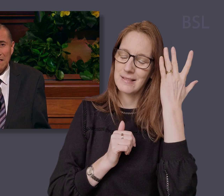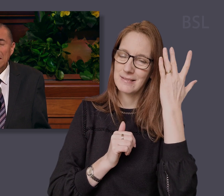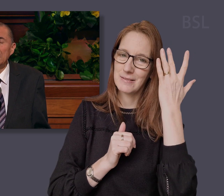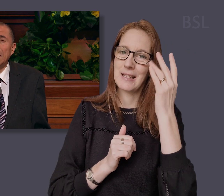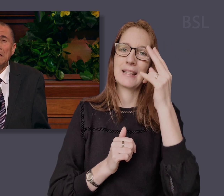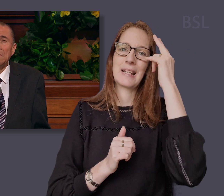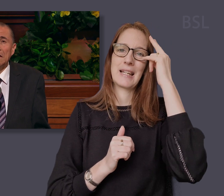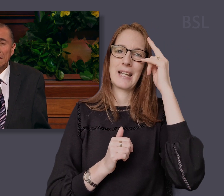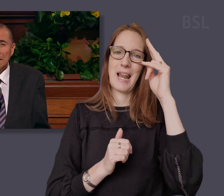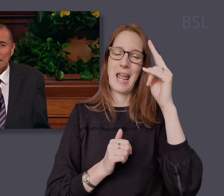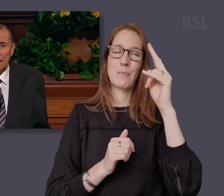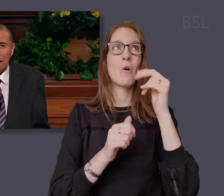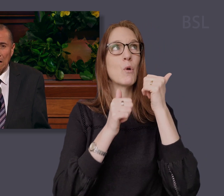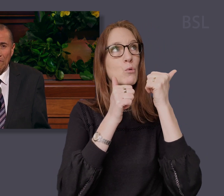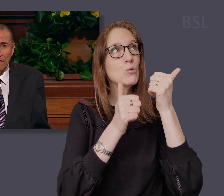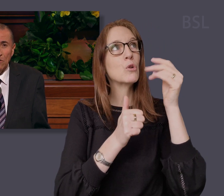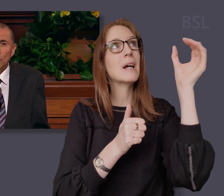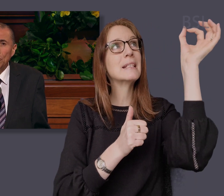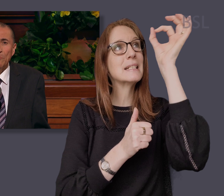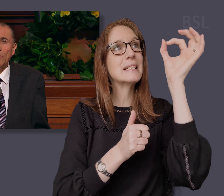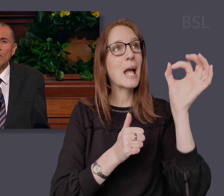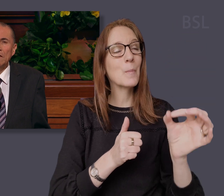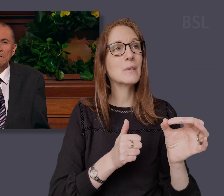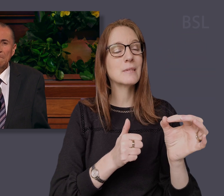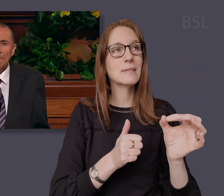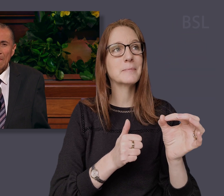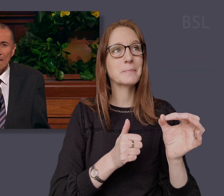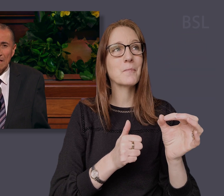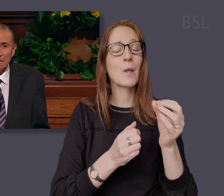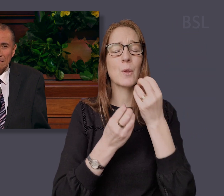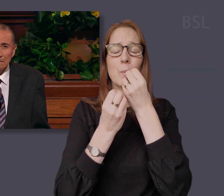In the name of the Good Shepherd,